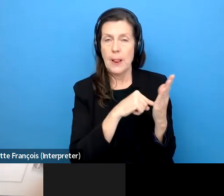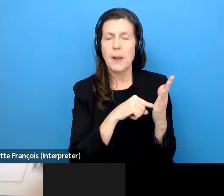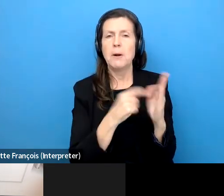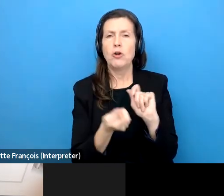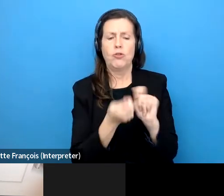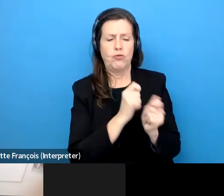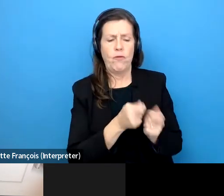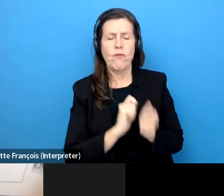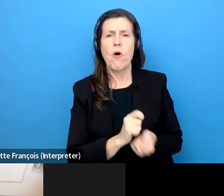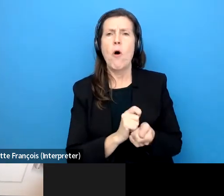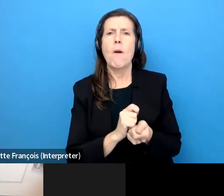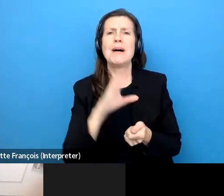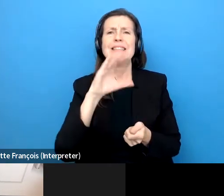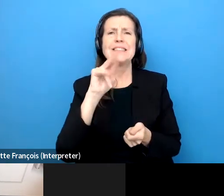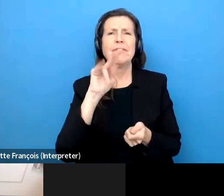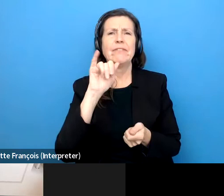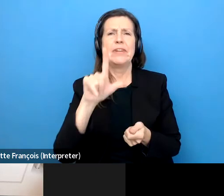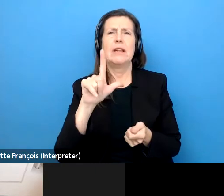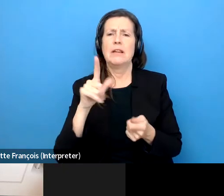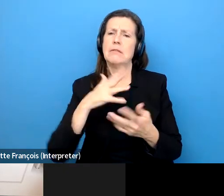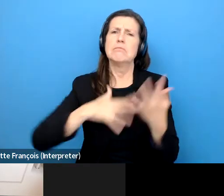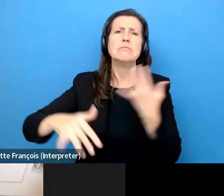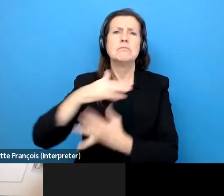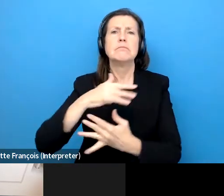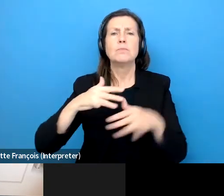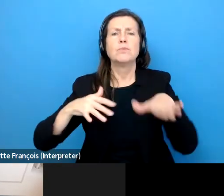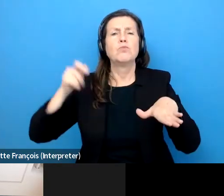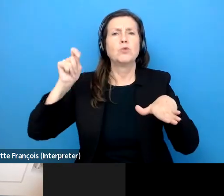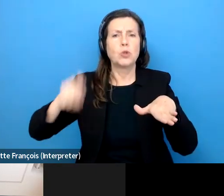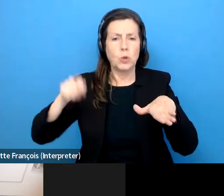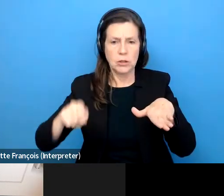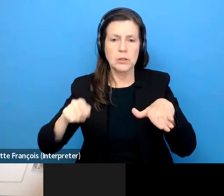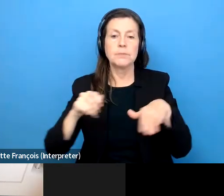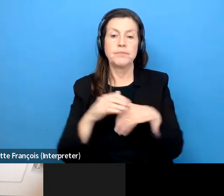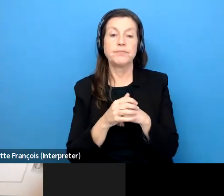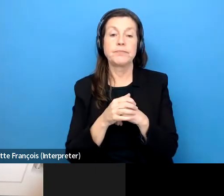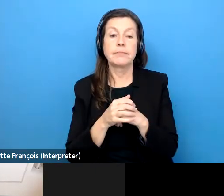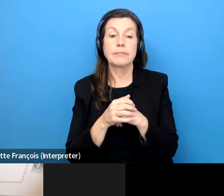Although we had the Palermo protocol which Spain ratified in 2001,